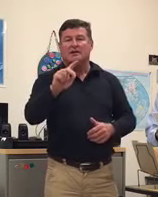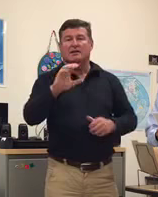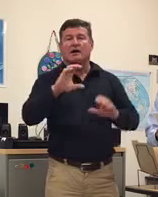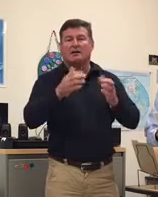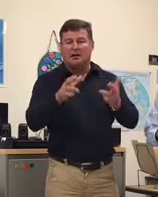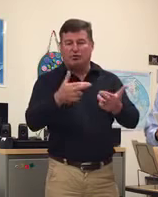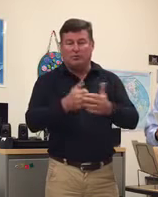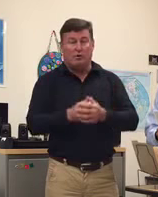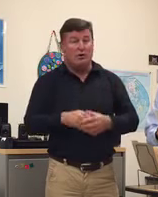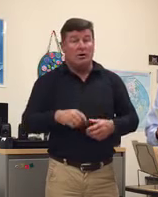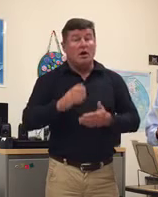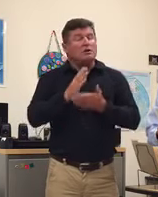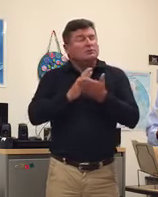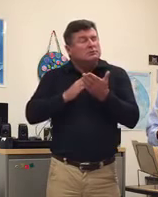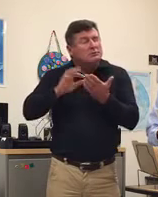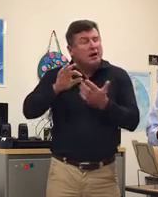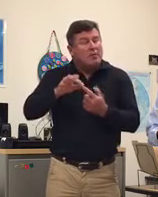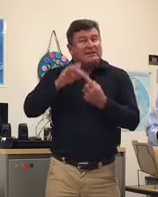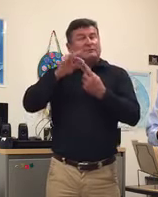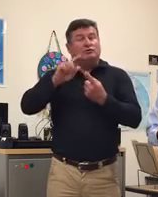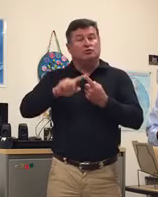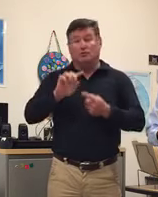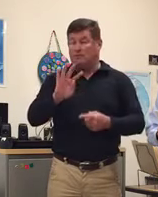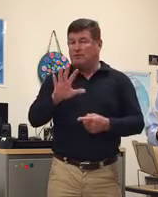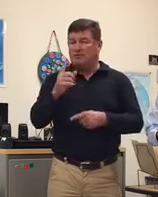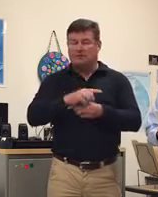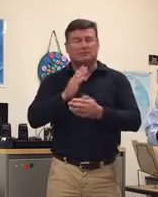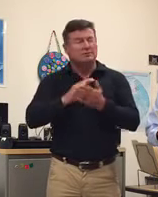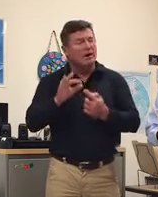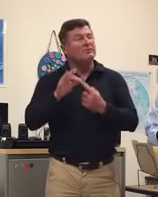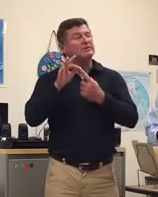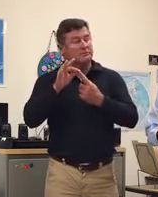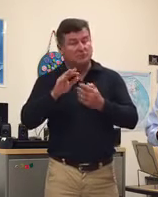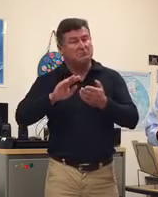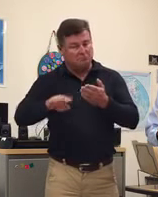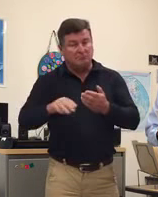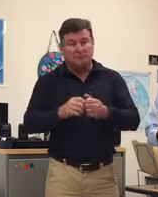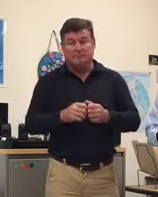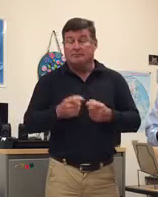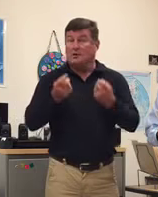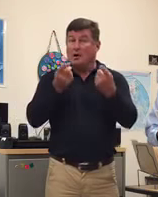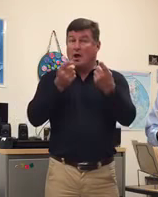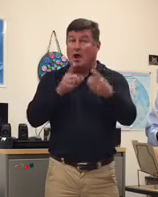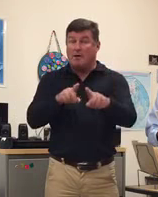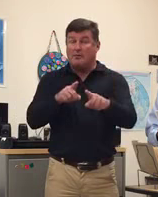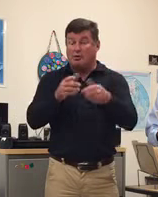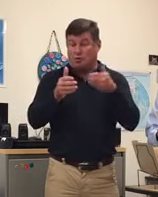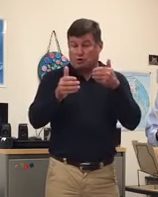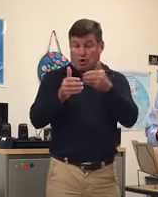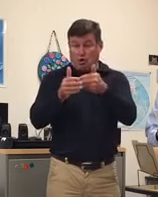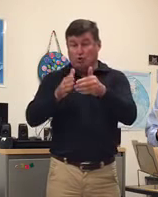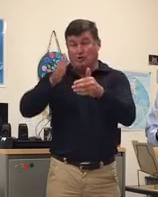exceptions to the 45 school business day deadline. And, most importantly, these exceptions